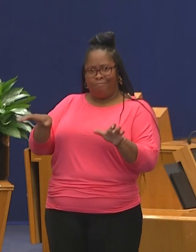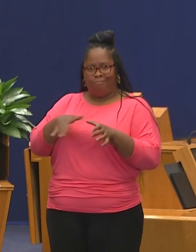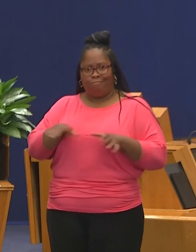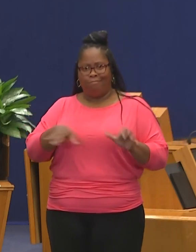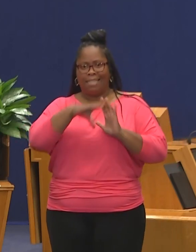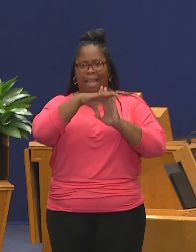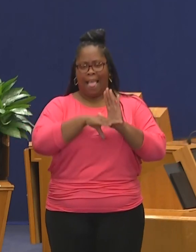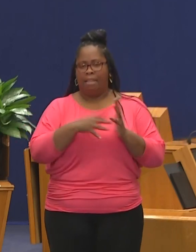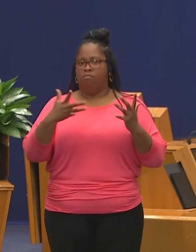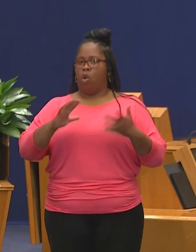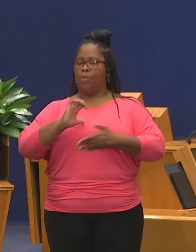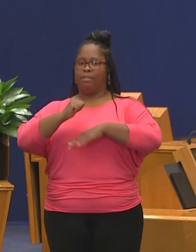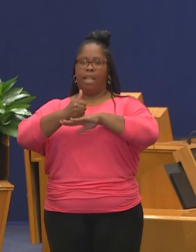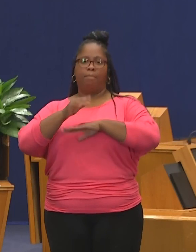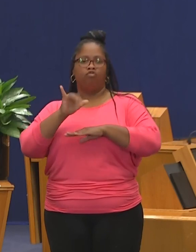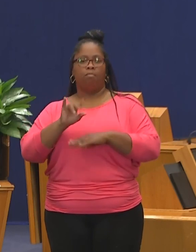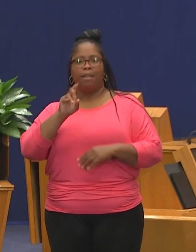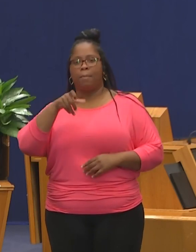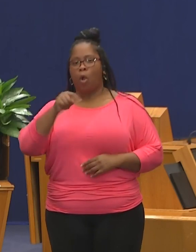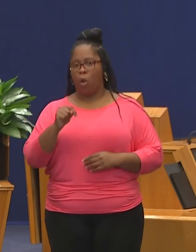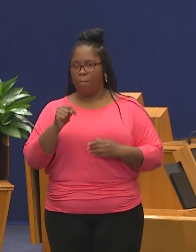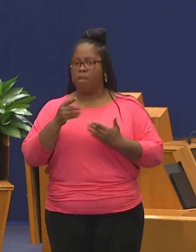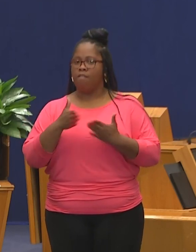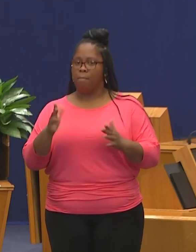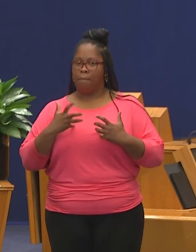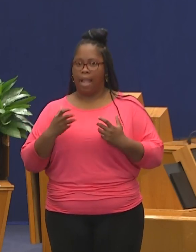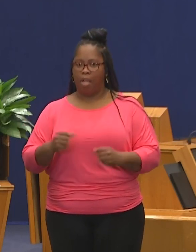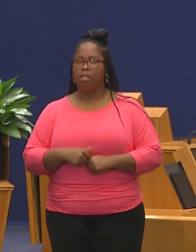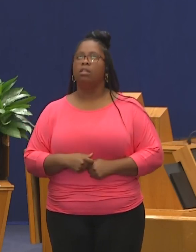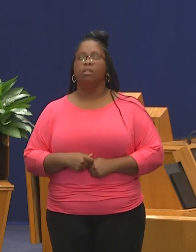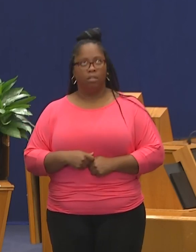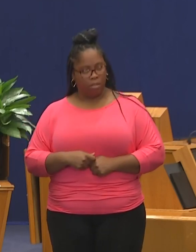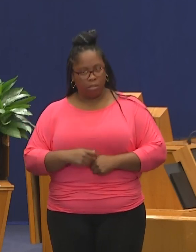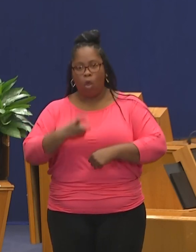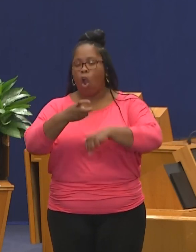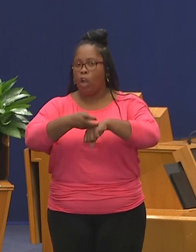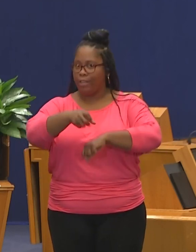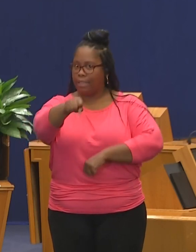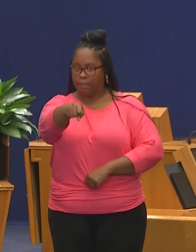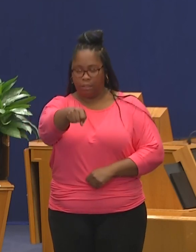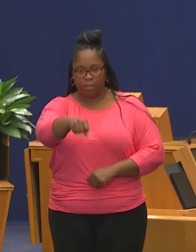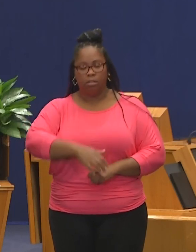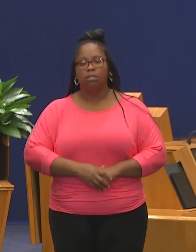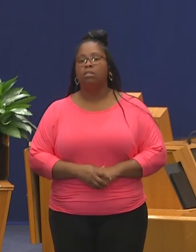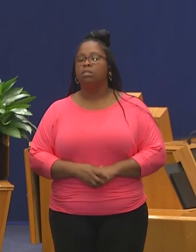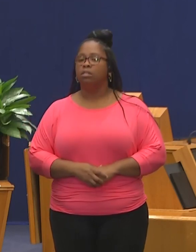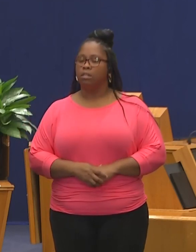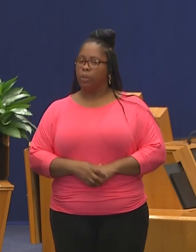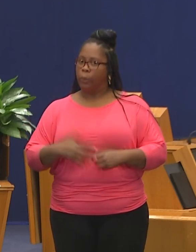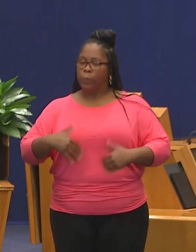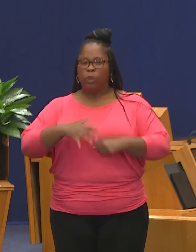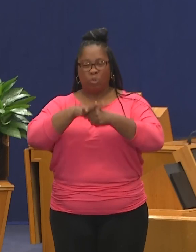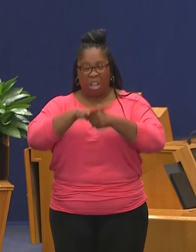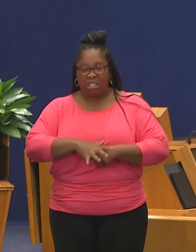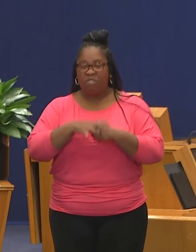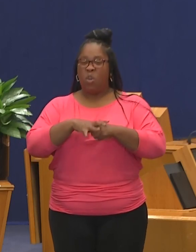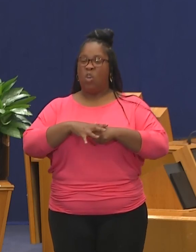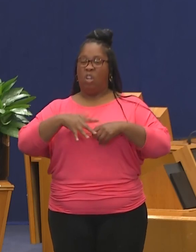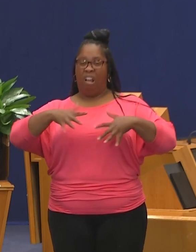DISTANCING PHYSICAL DISTANCING GUIDELINES THAT HAVE BEEN PUT FORWARD BY THE DEPARTMENT OF PUBLIC HEALTH. I KNOW THAT THEY'RE HARD.